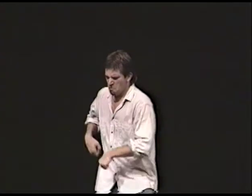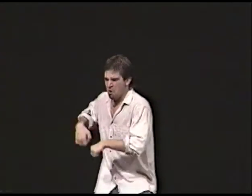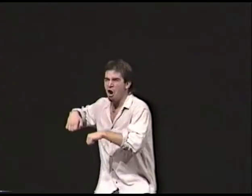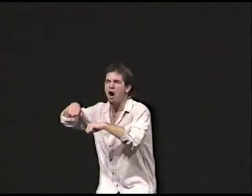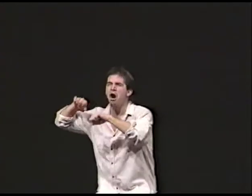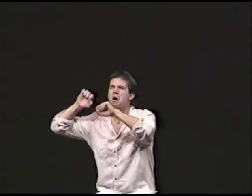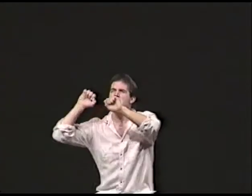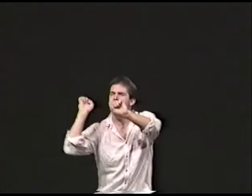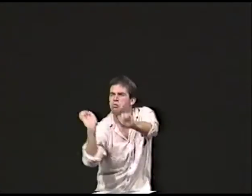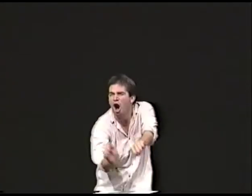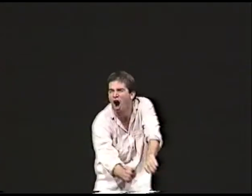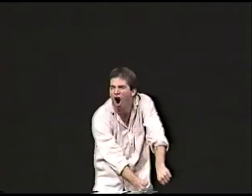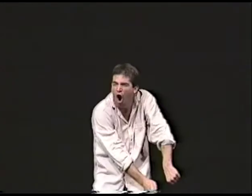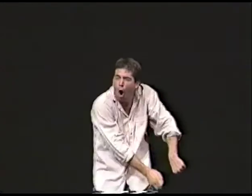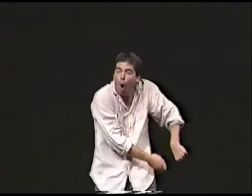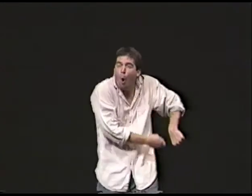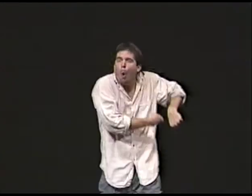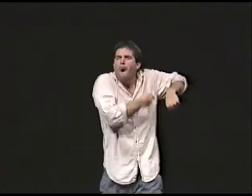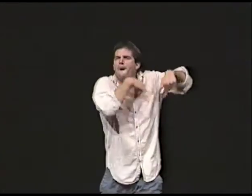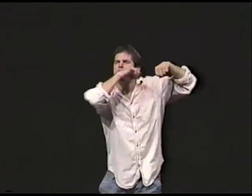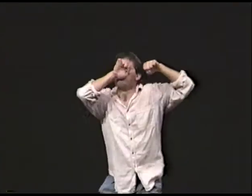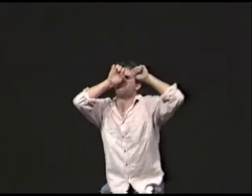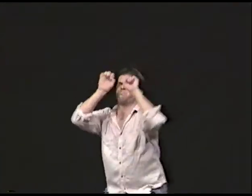[MAKES FRISBEE SOUND]